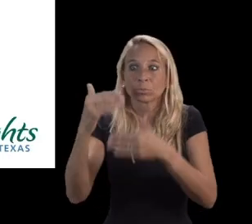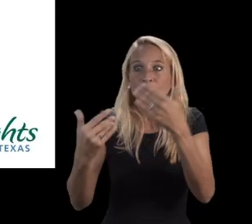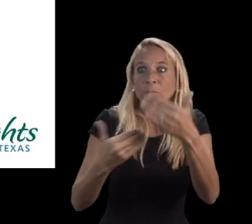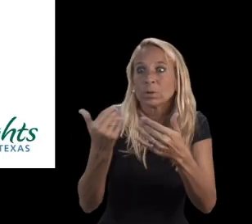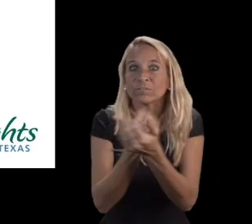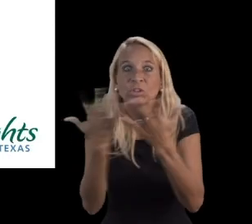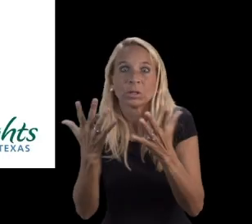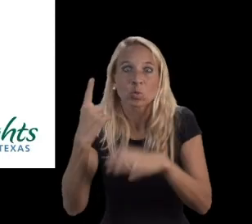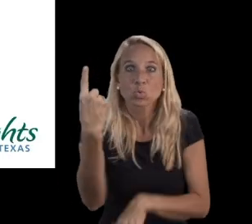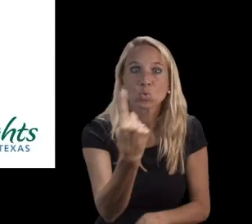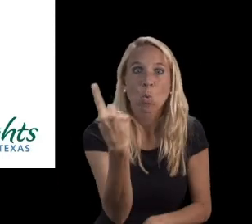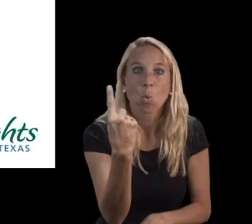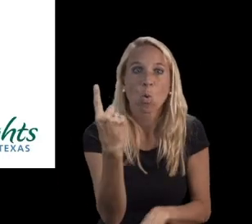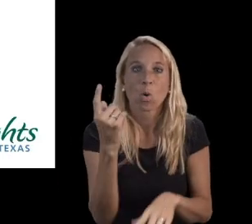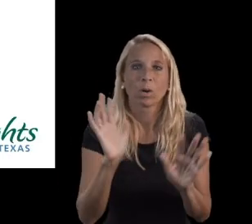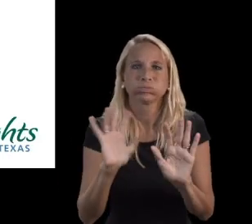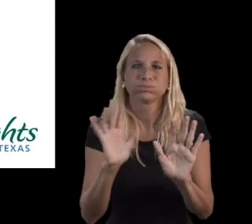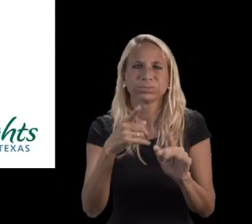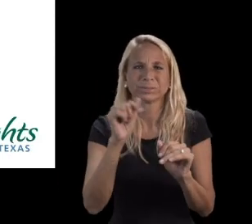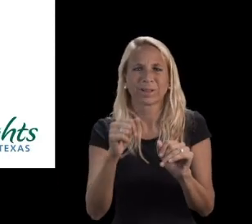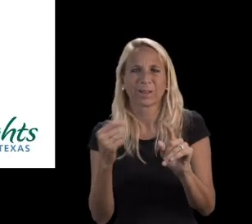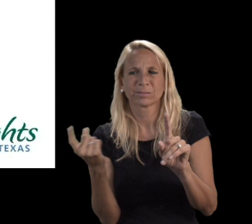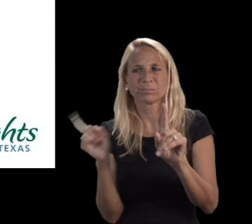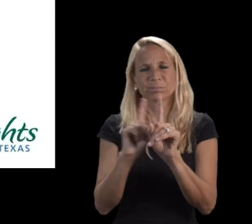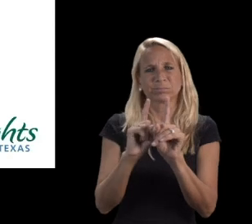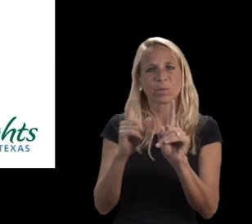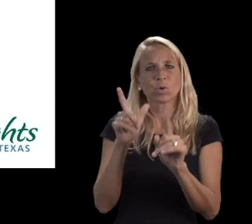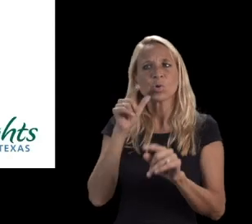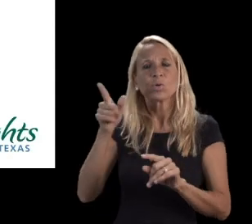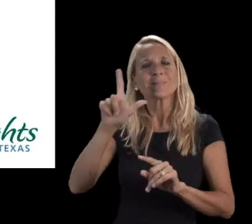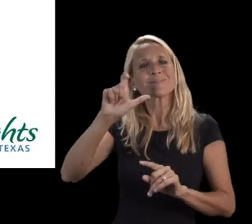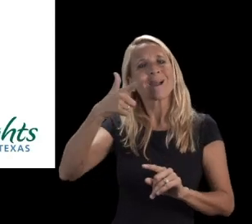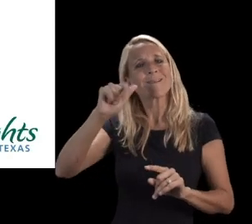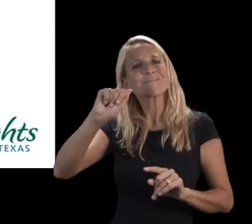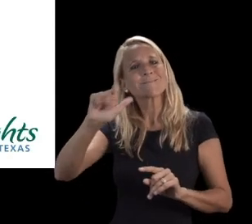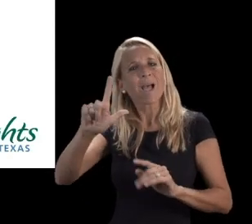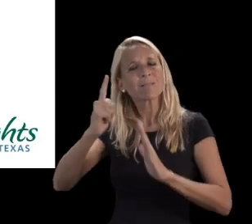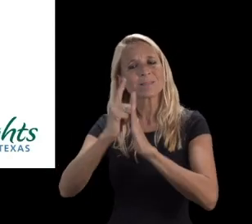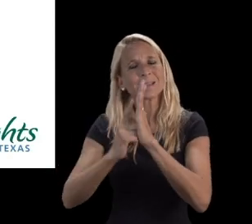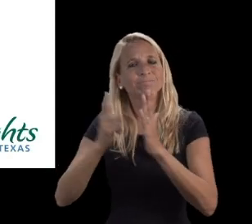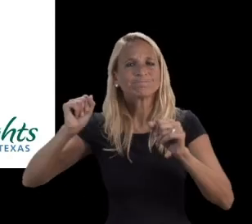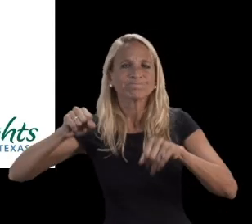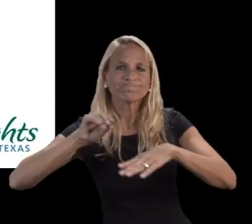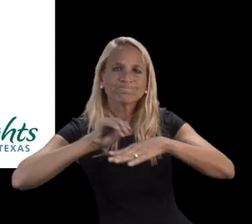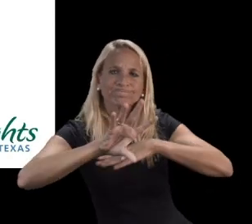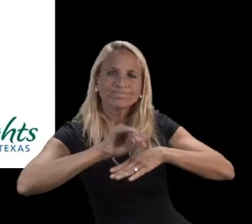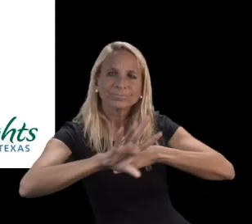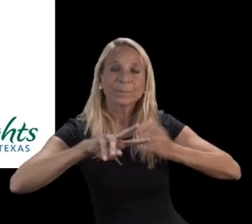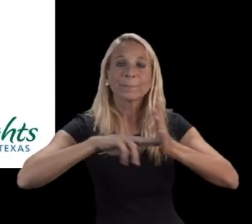alone, nor do you necessarily have to have legal counsel. So that means that if you want,